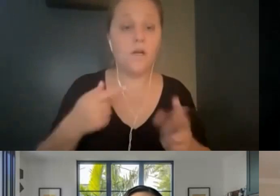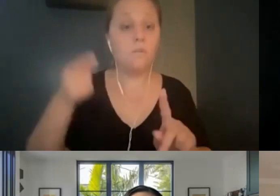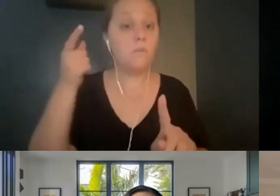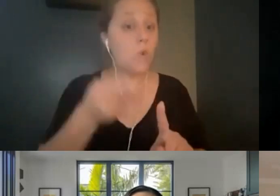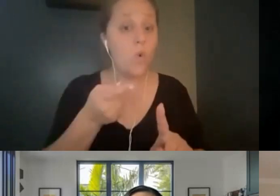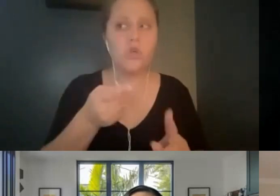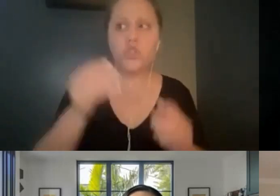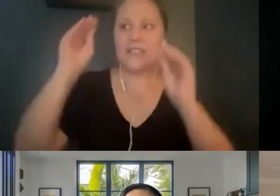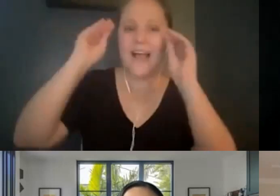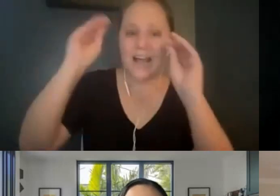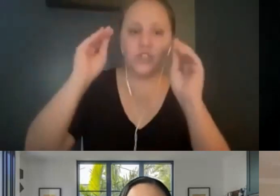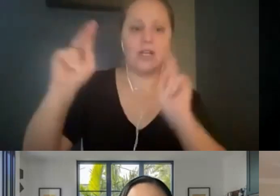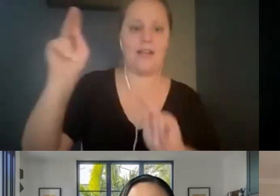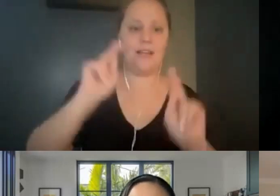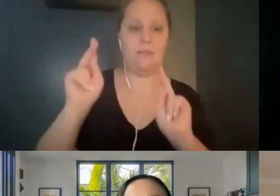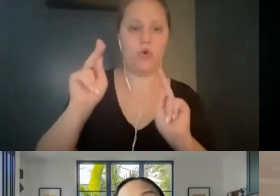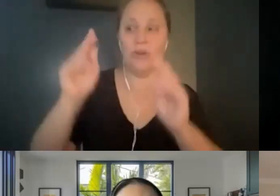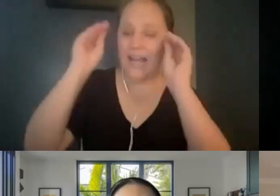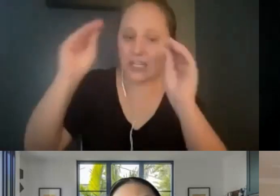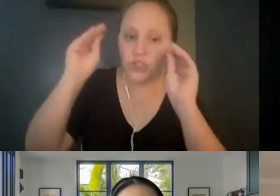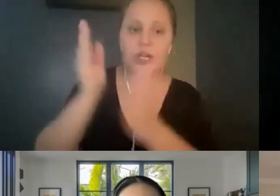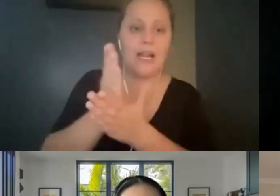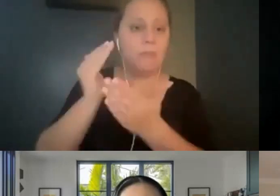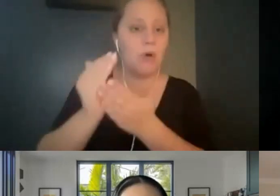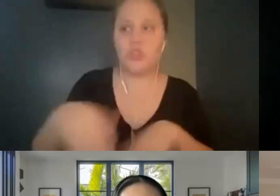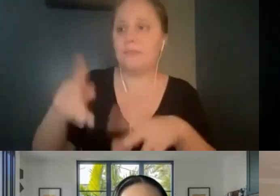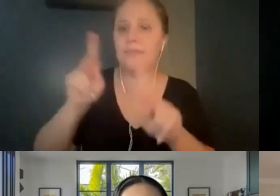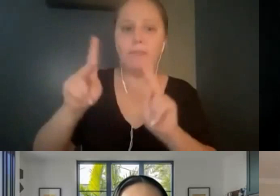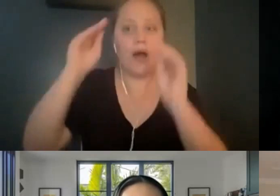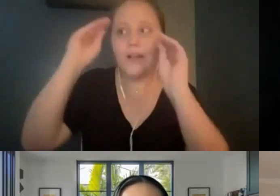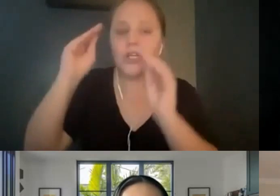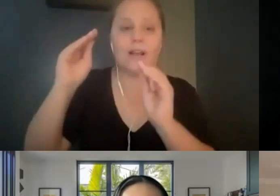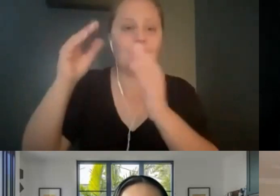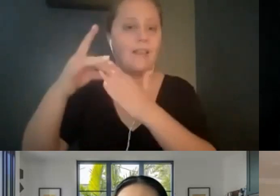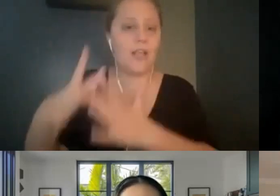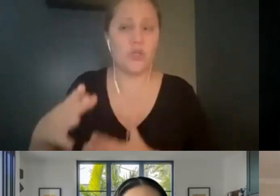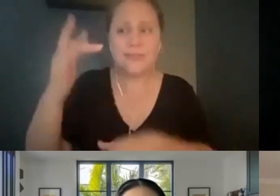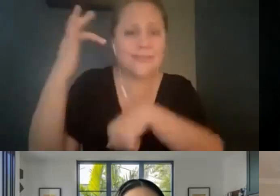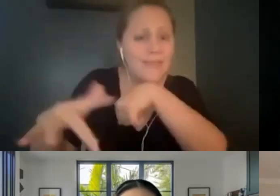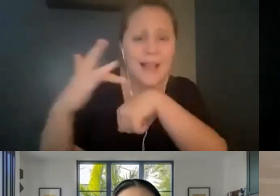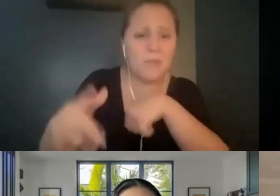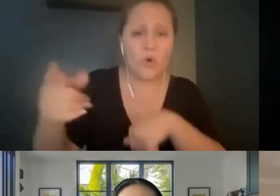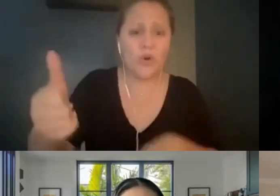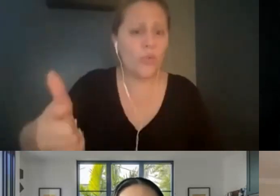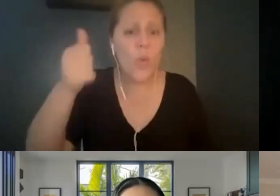leaders, the budget people, you know that this is available. It's not going to break your bank and you're going to be thrilled, probably